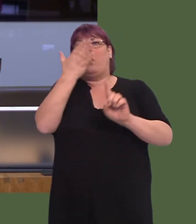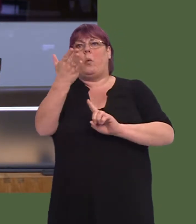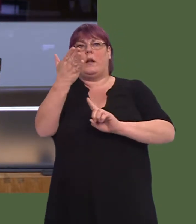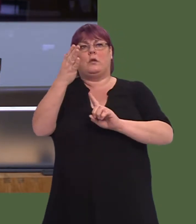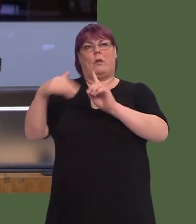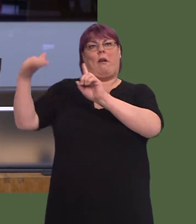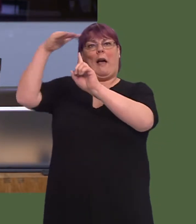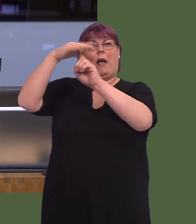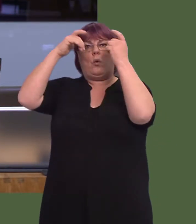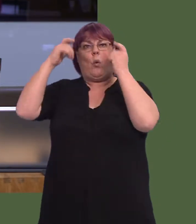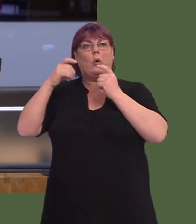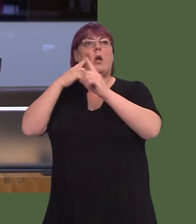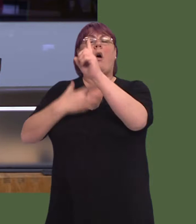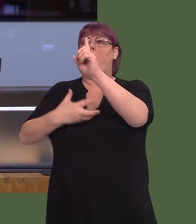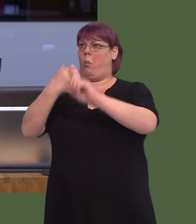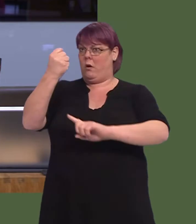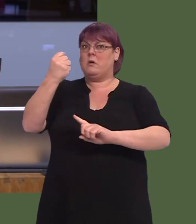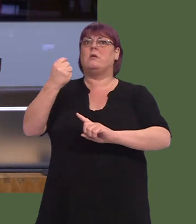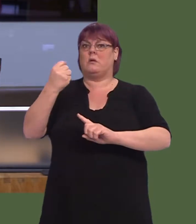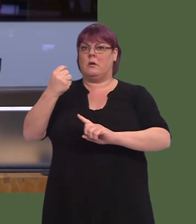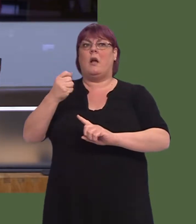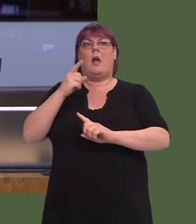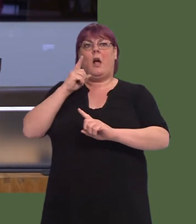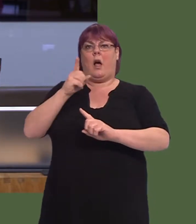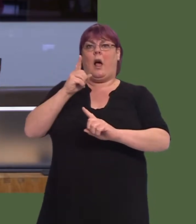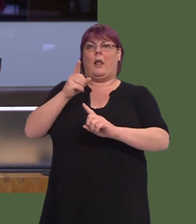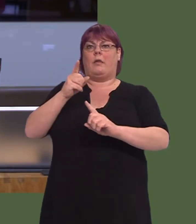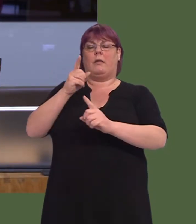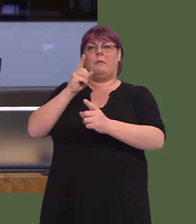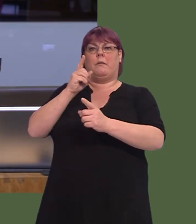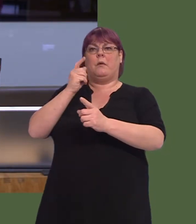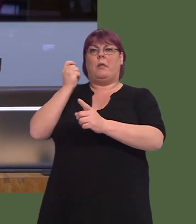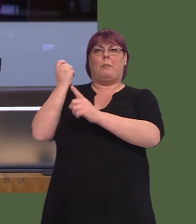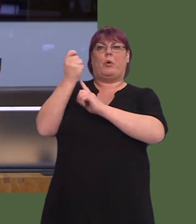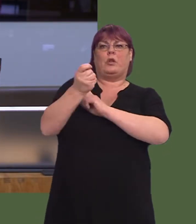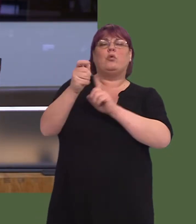Court and won, and had an improvement in the prosecution or in the judgment.